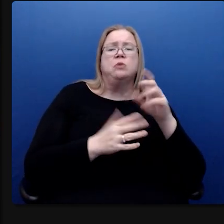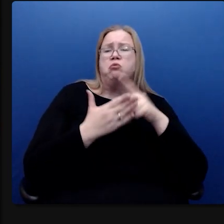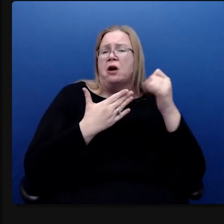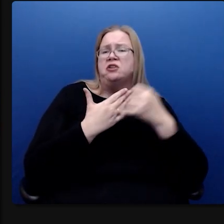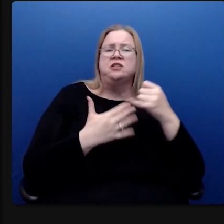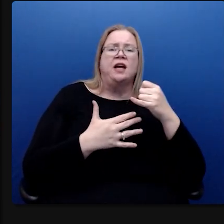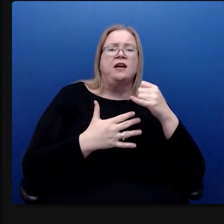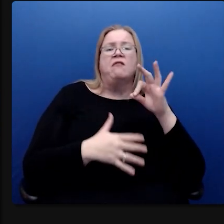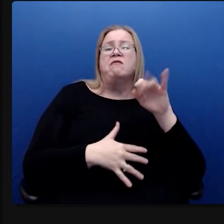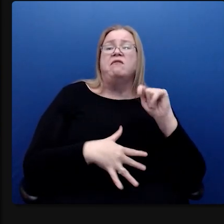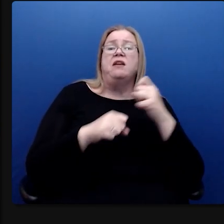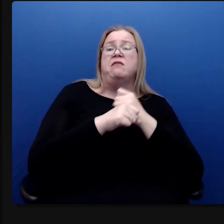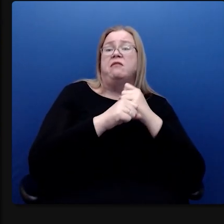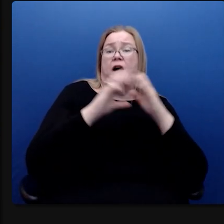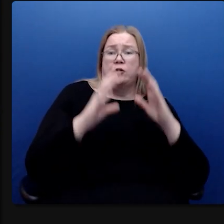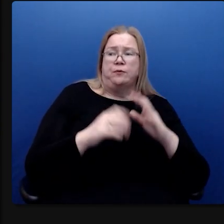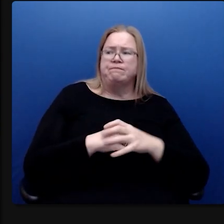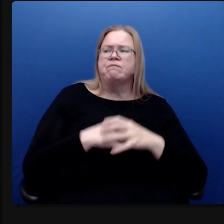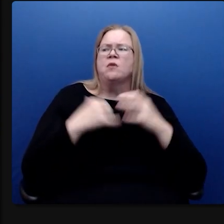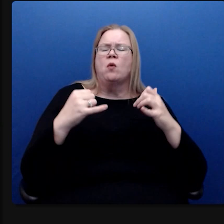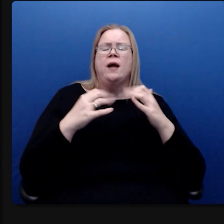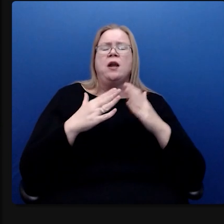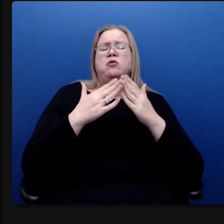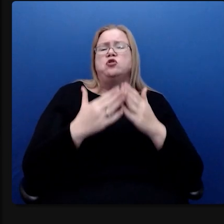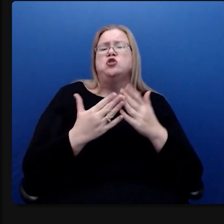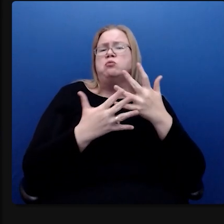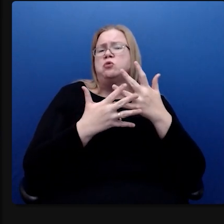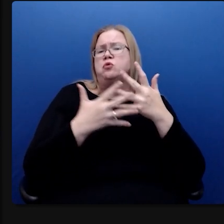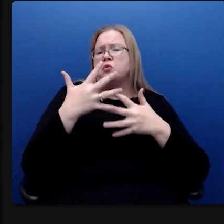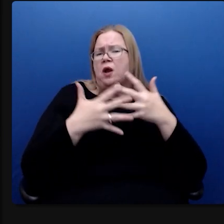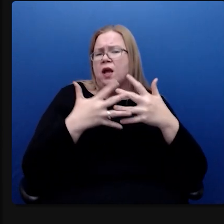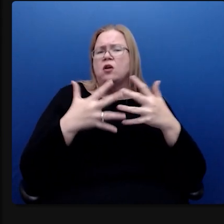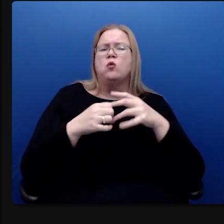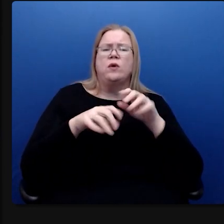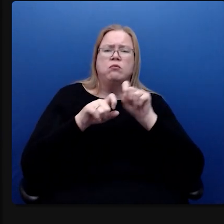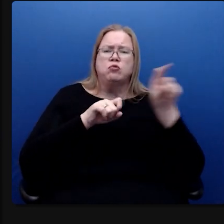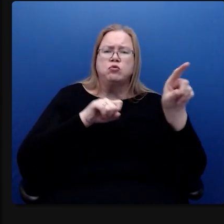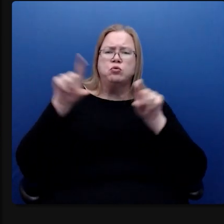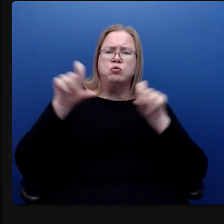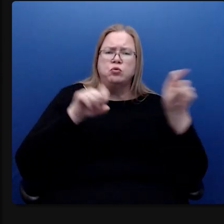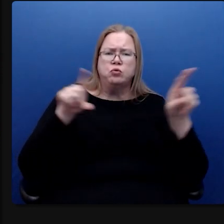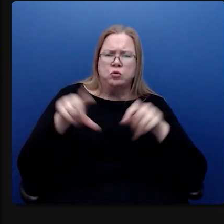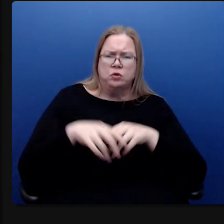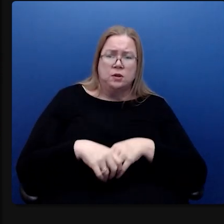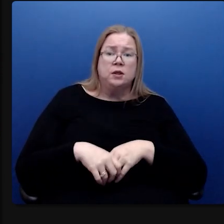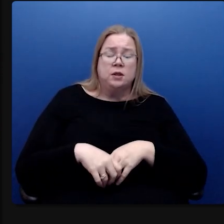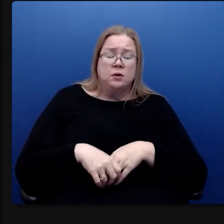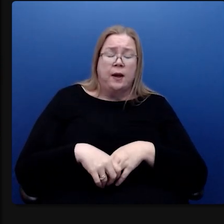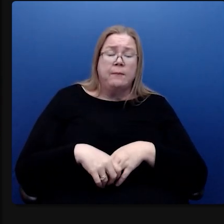CMIP project, Bit Fighter. Currently, the ship is gray with flames coming out of its boosters.